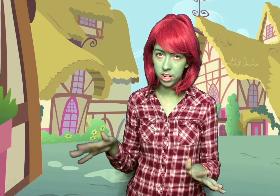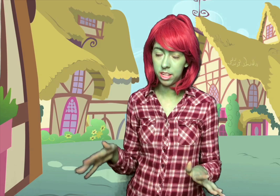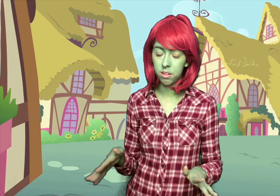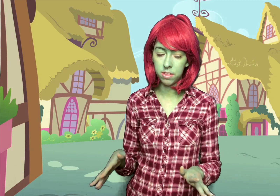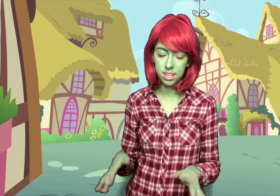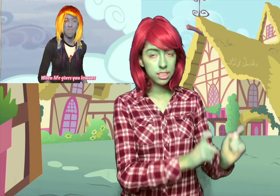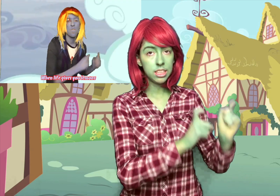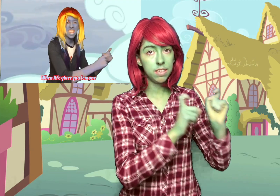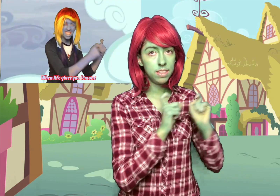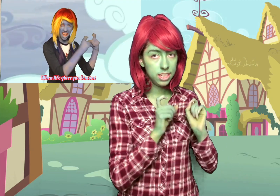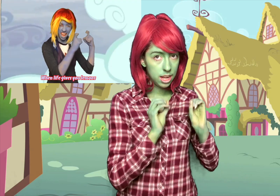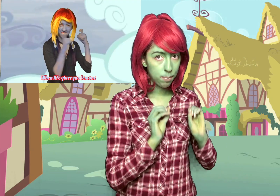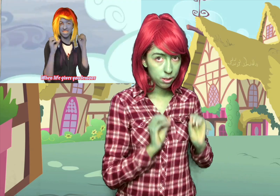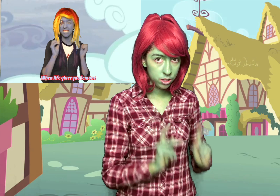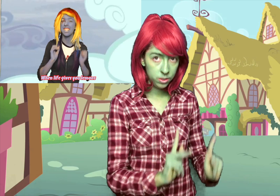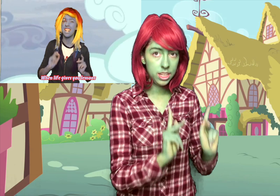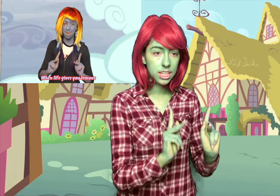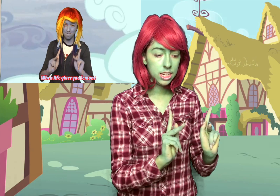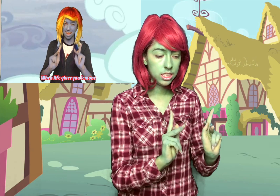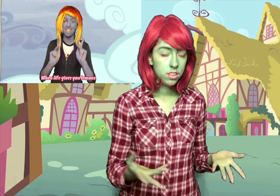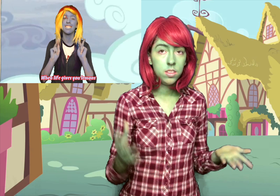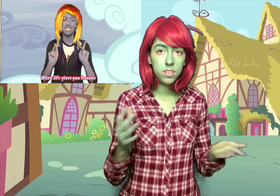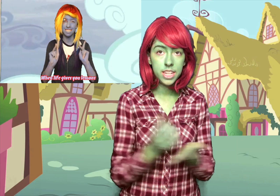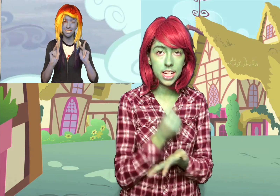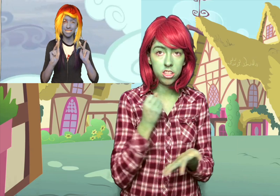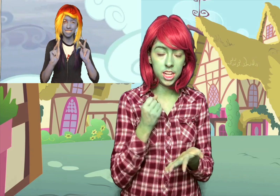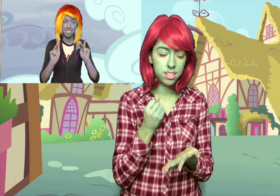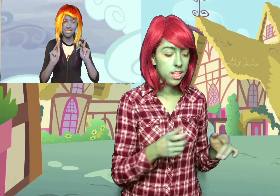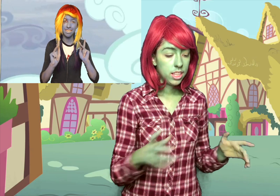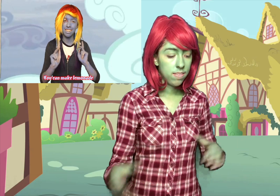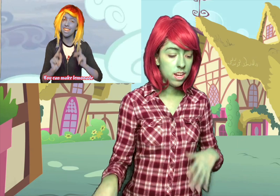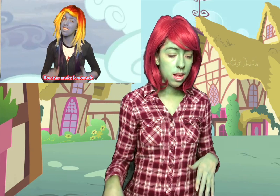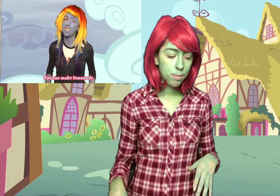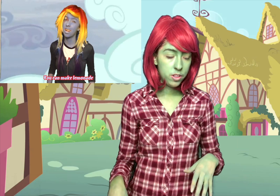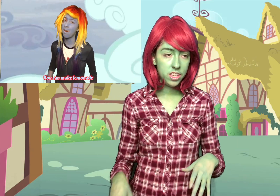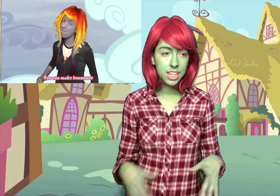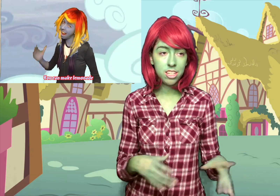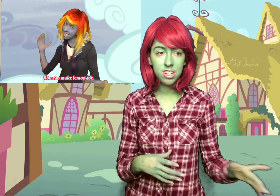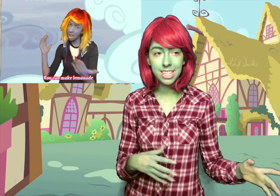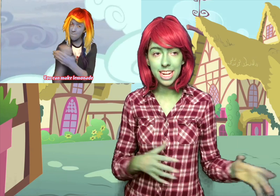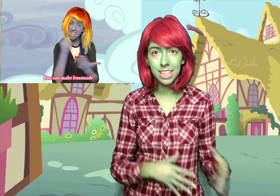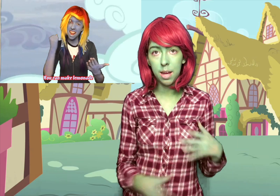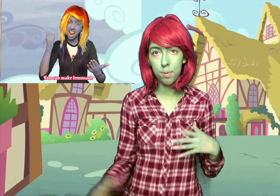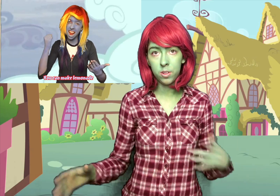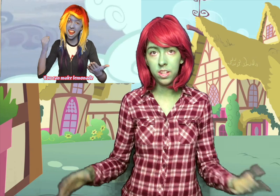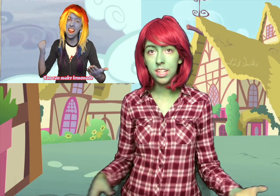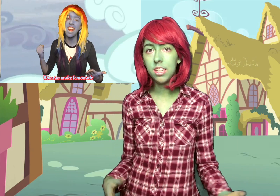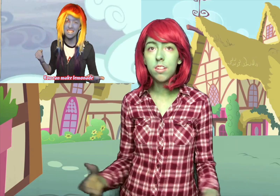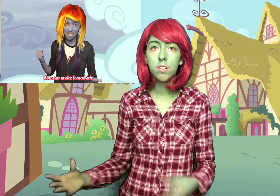to go for this. given an opportunity and take a chance "given an opportunity" because she's getting the opportunity